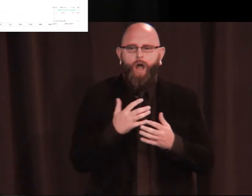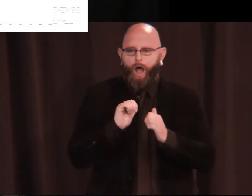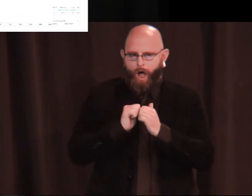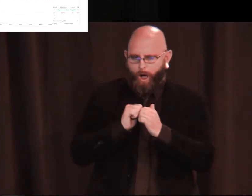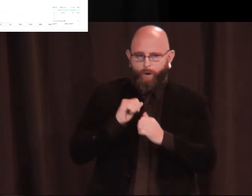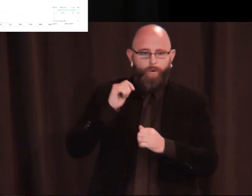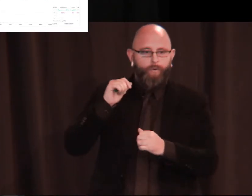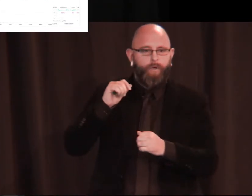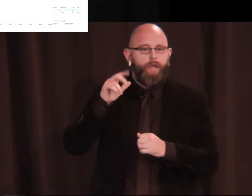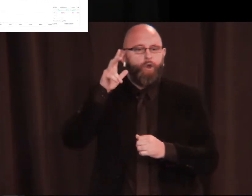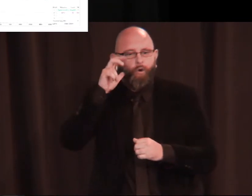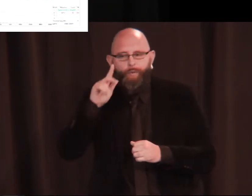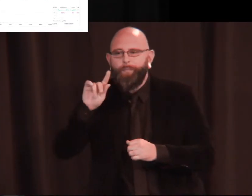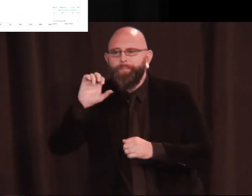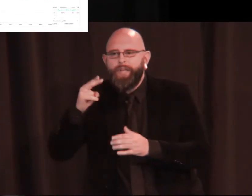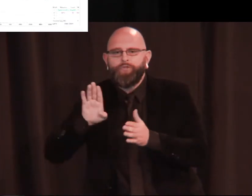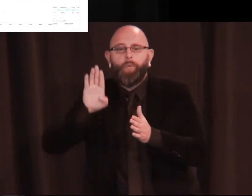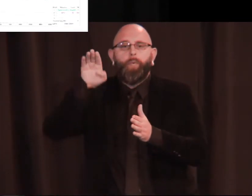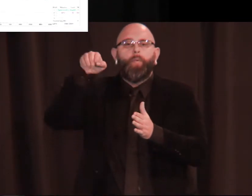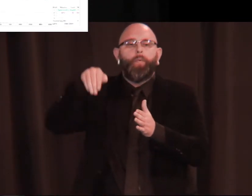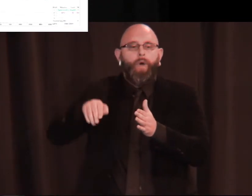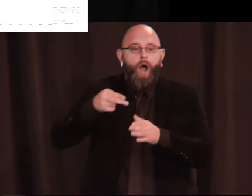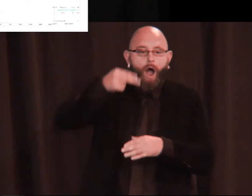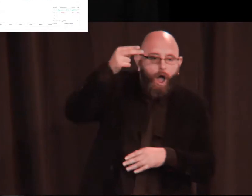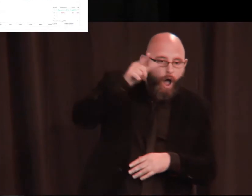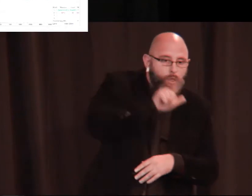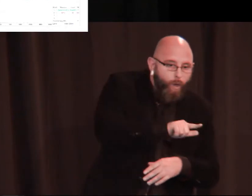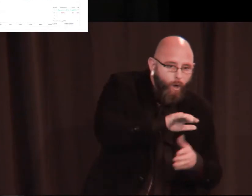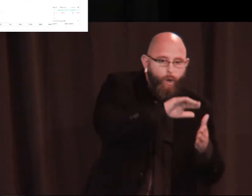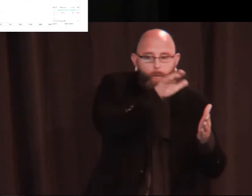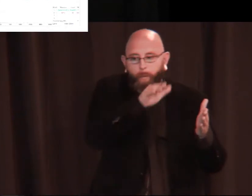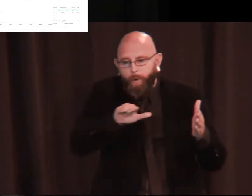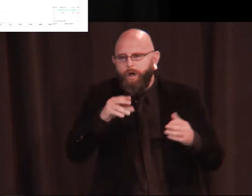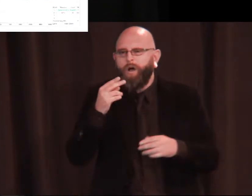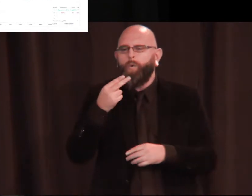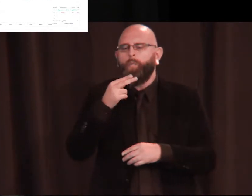So at 500 hertz, 1,000 hertz, 2,000 hertz, 4,000 hertz.